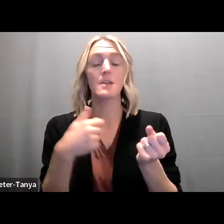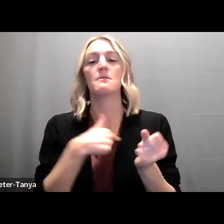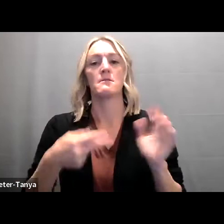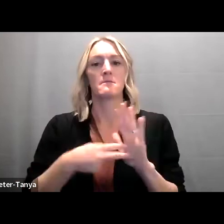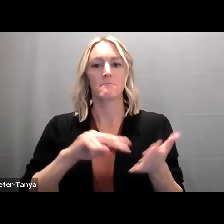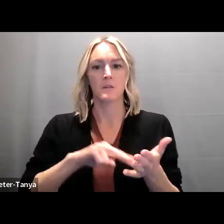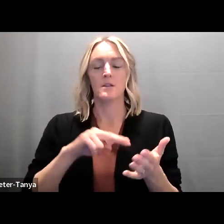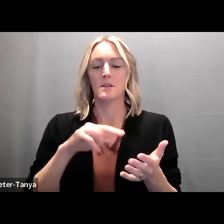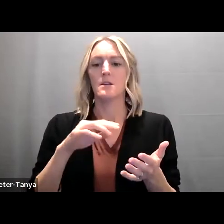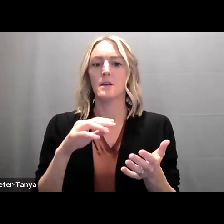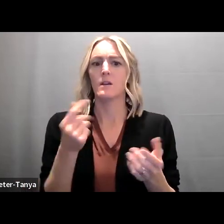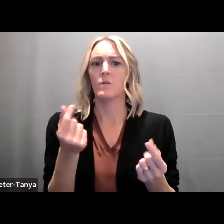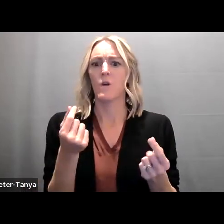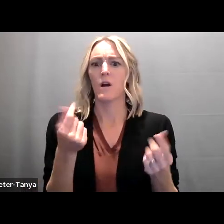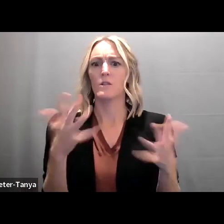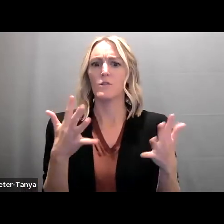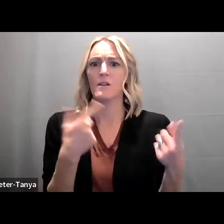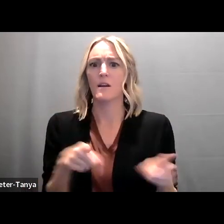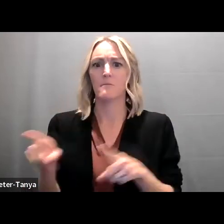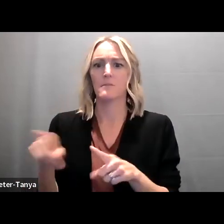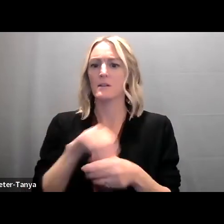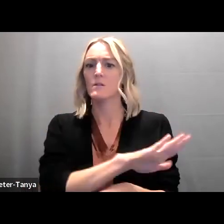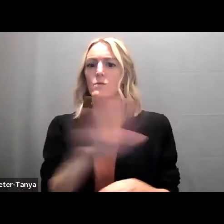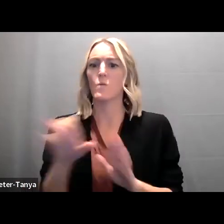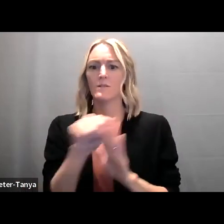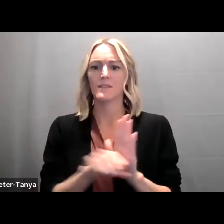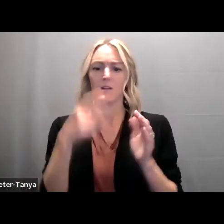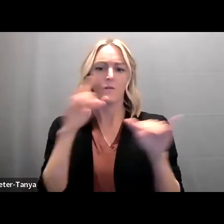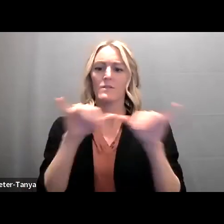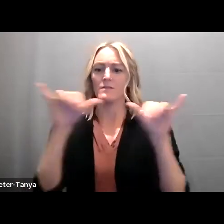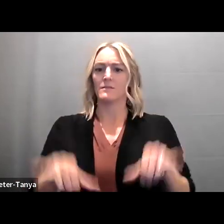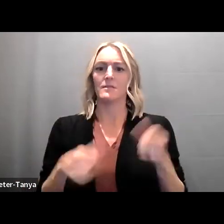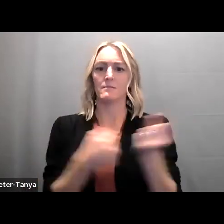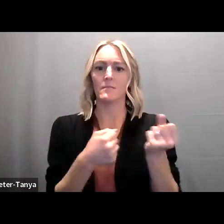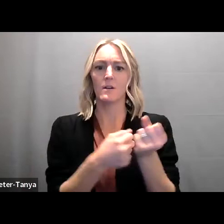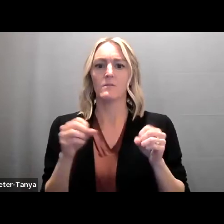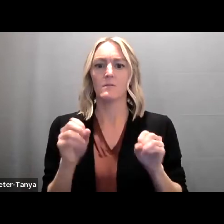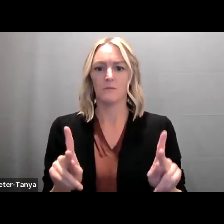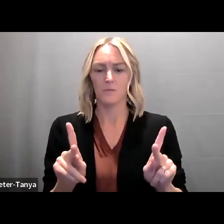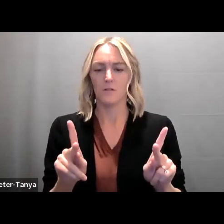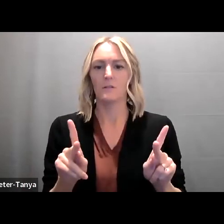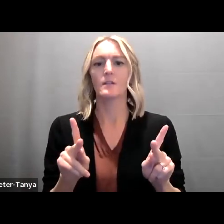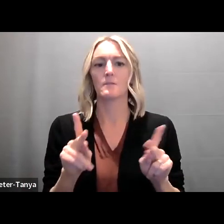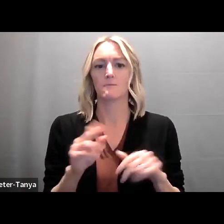rule what is already happening in your state when it comes to systemic activities that you can engage in?